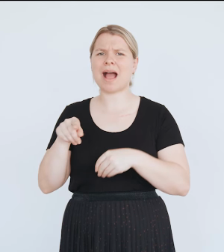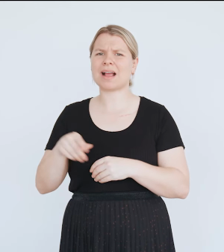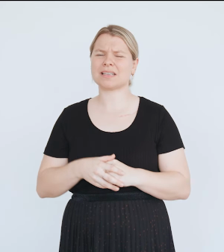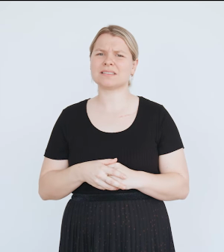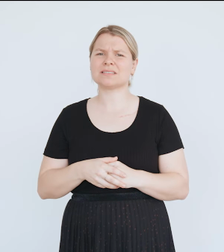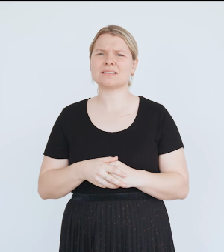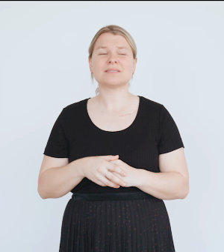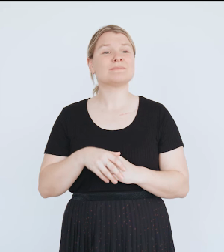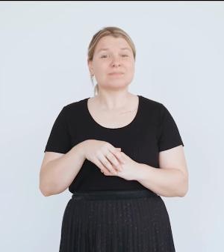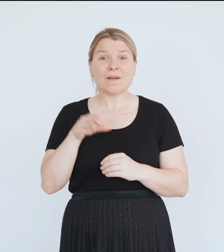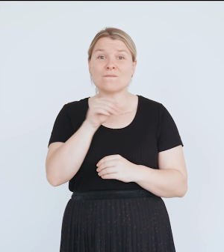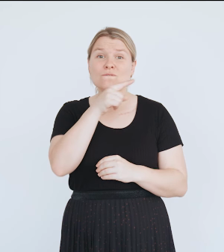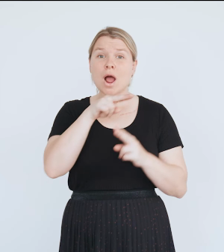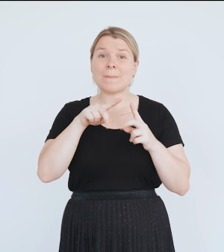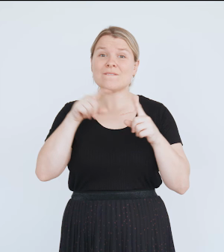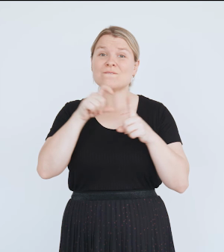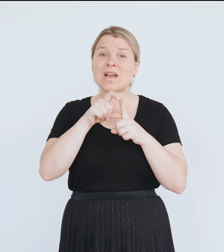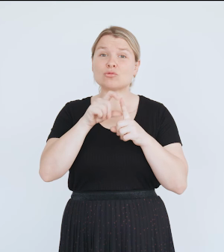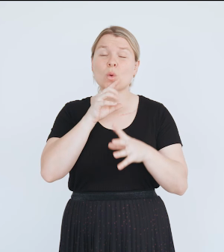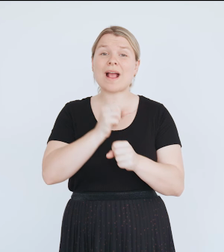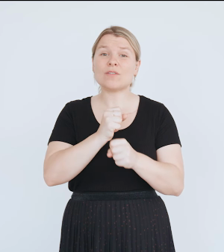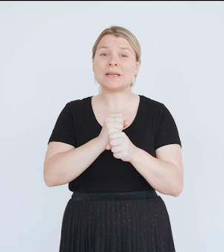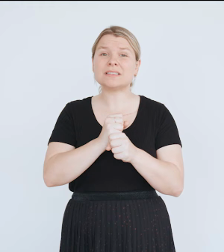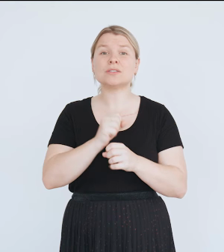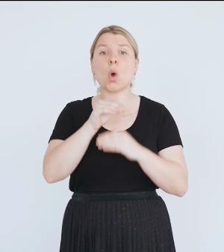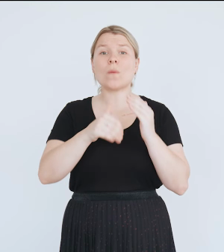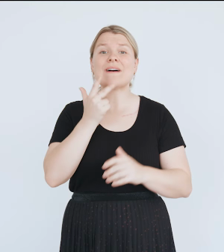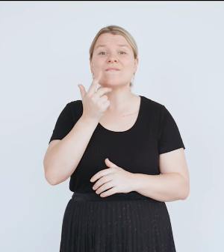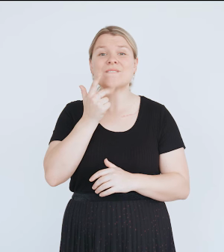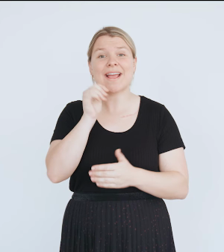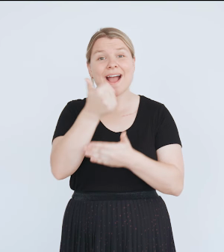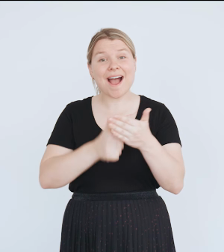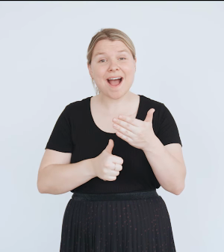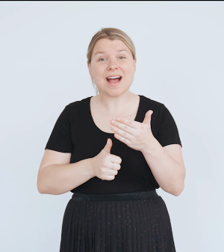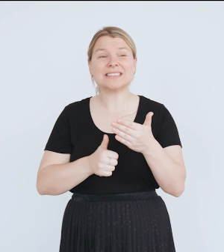It was off the back of the federal government inquiry into fake art. It's a place that we celebrate